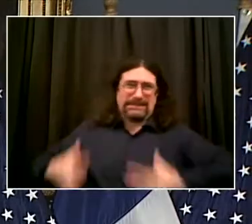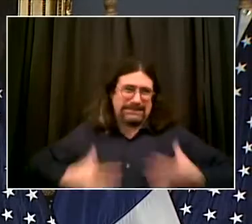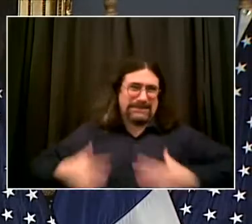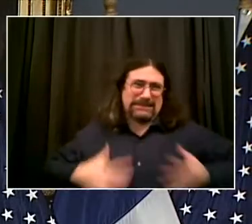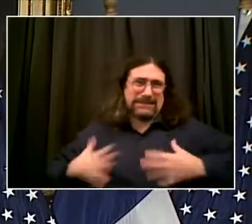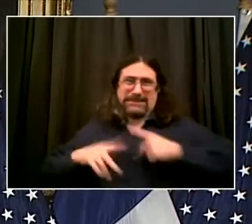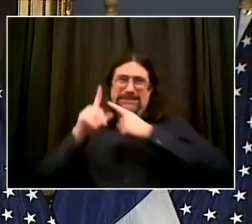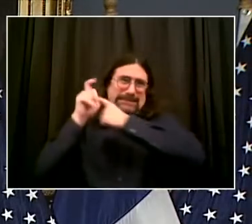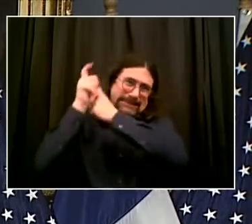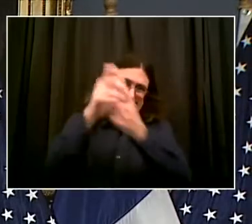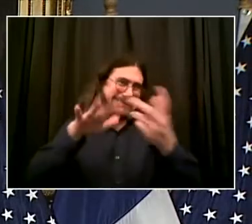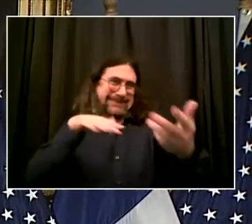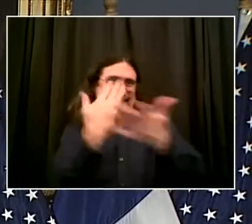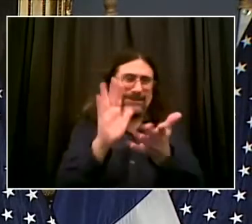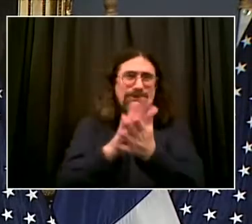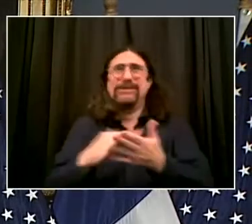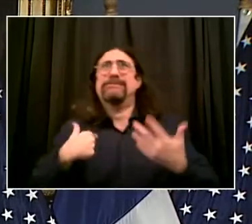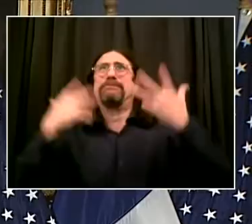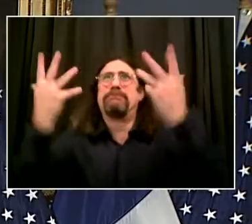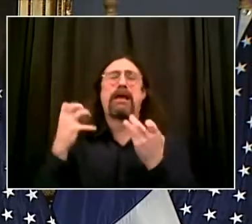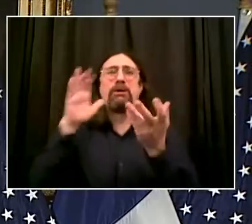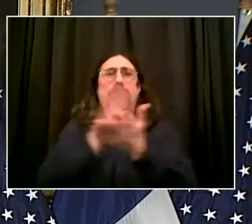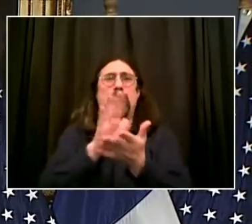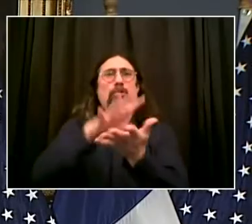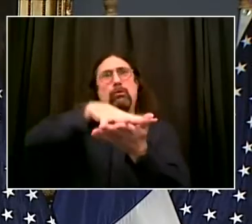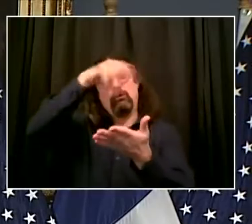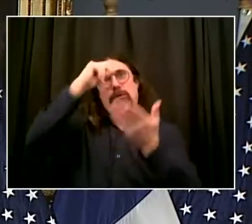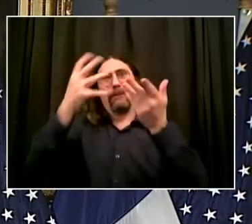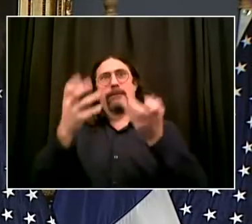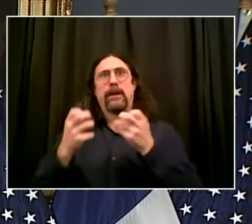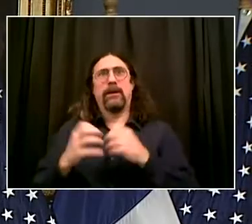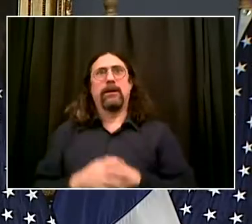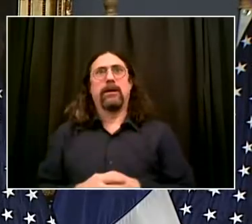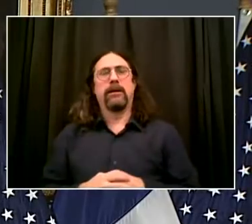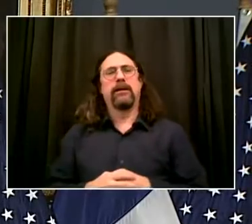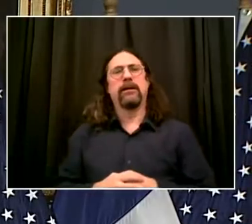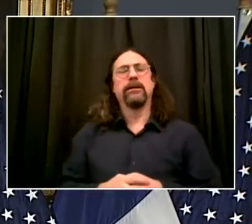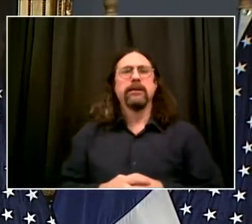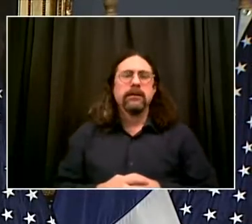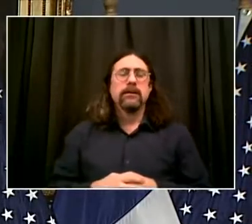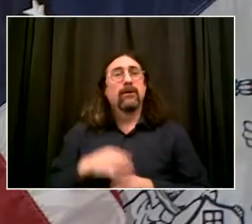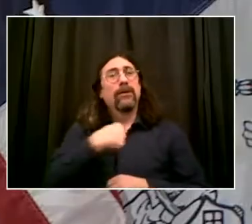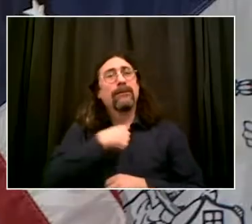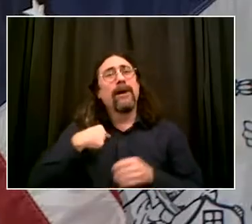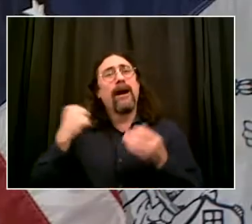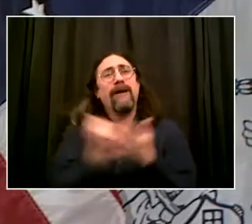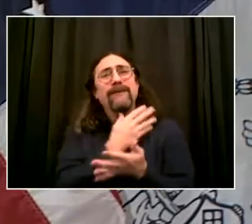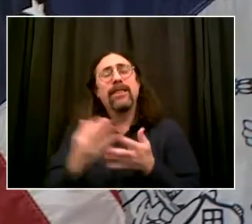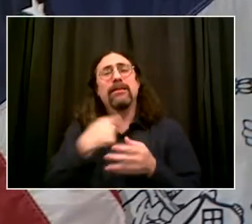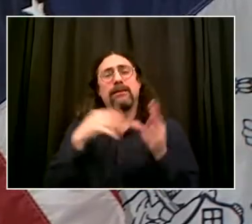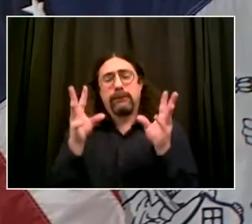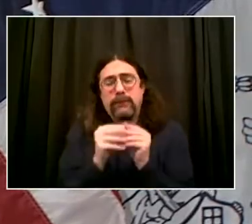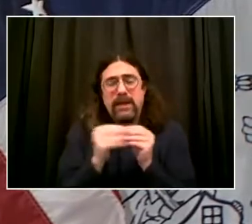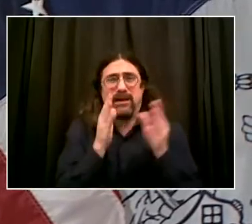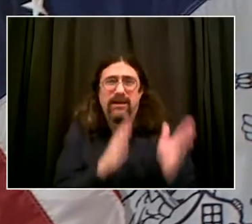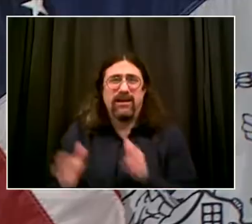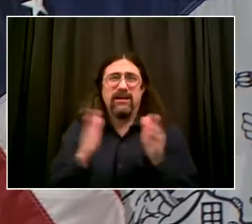ARE TALKING ABOUT. THANK YOU FOR LEADING US THROUGH THAT. THANK YOU,